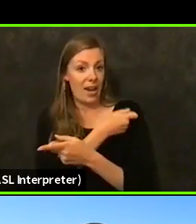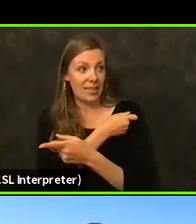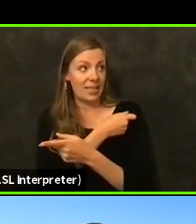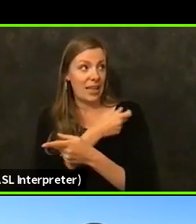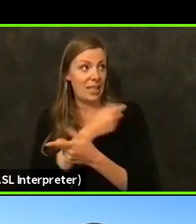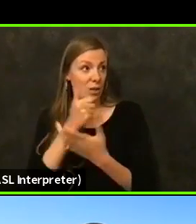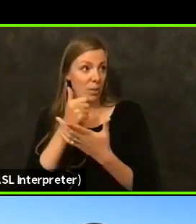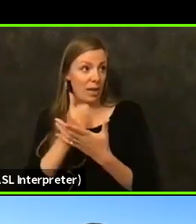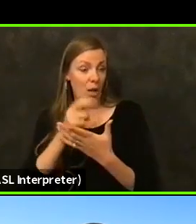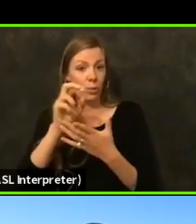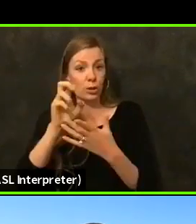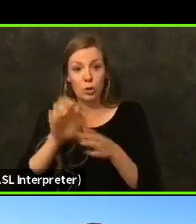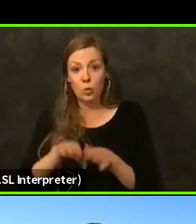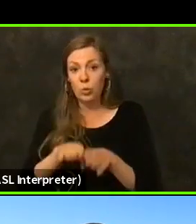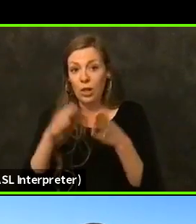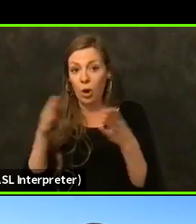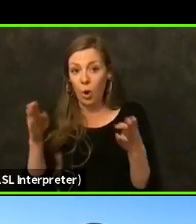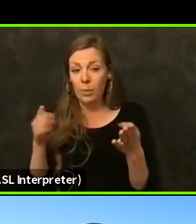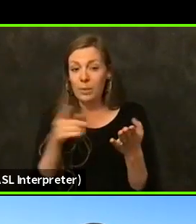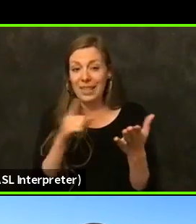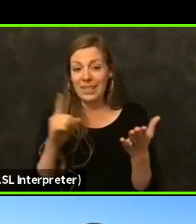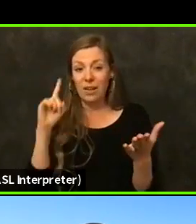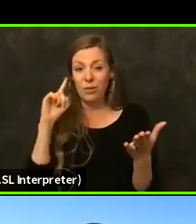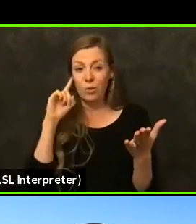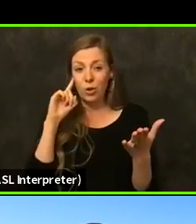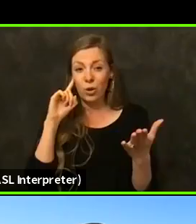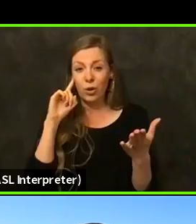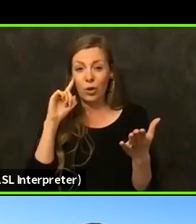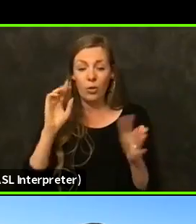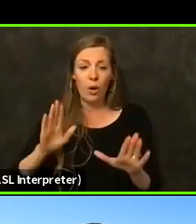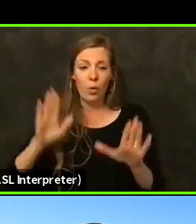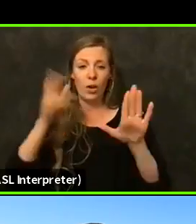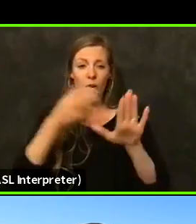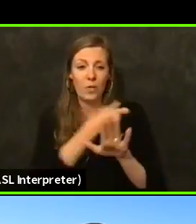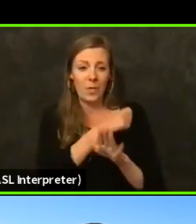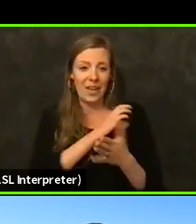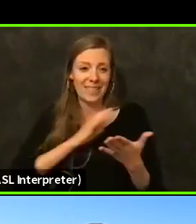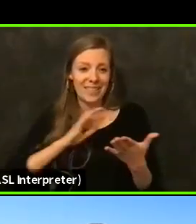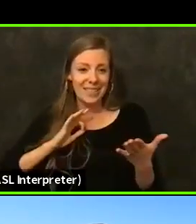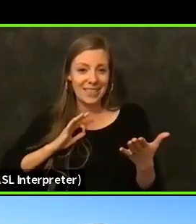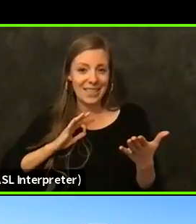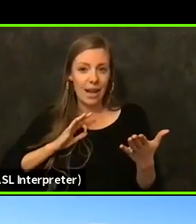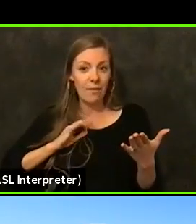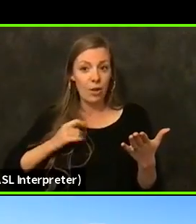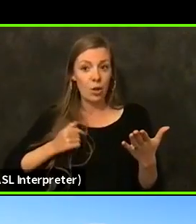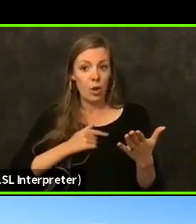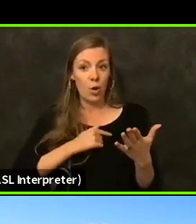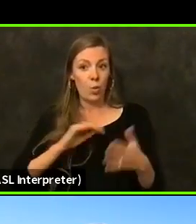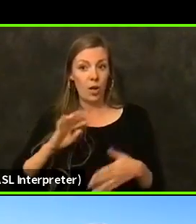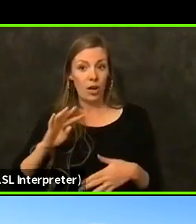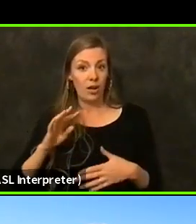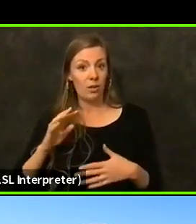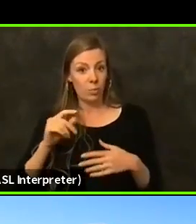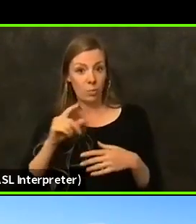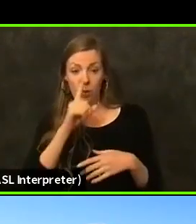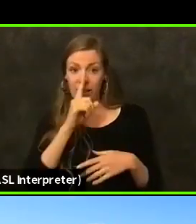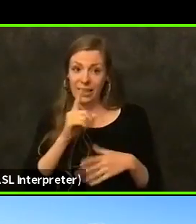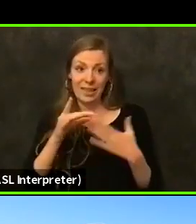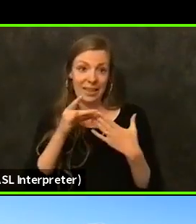Because as you heard from our wonderful vaccine staff here, now the county is actually in the forefront in terms of vaccinating.